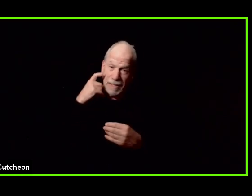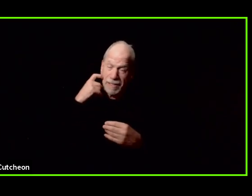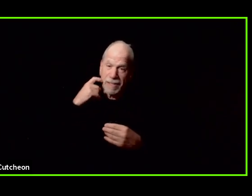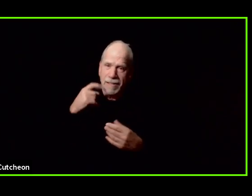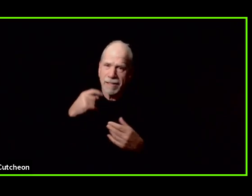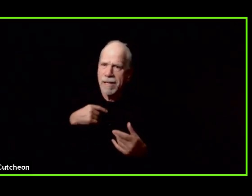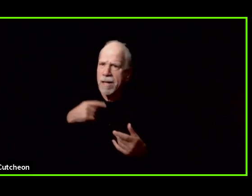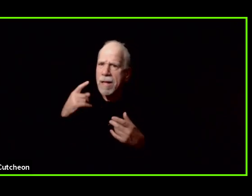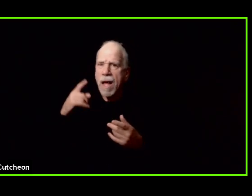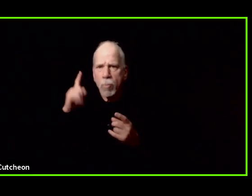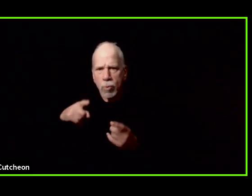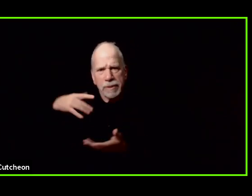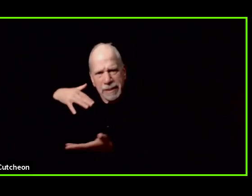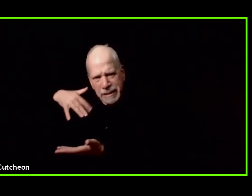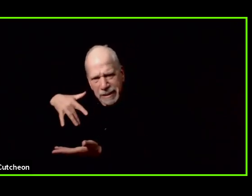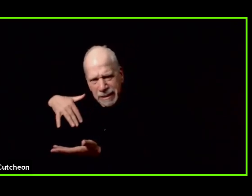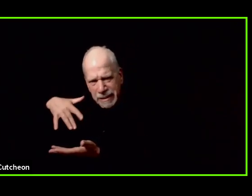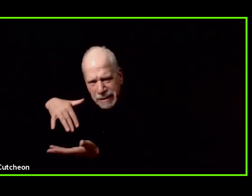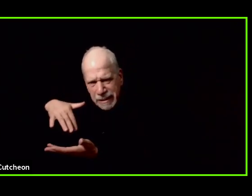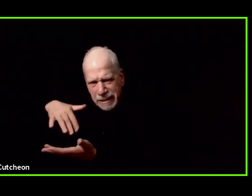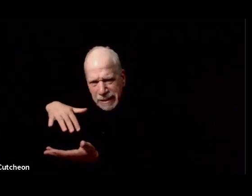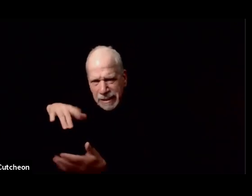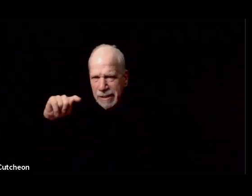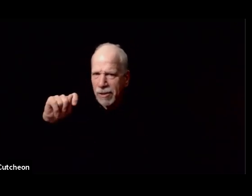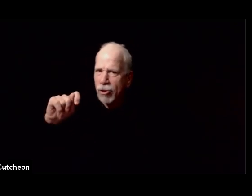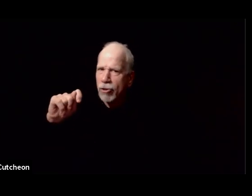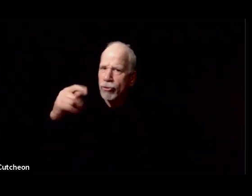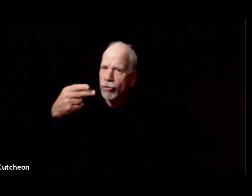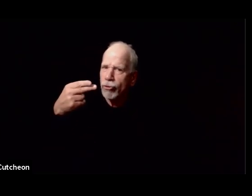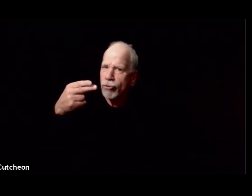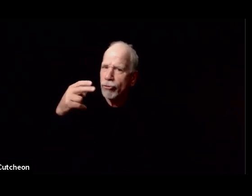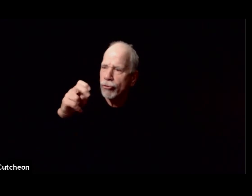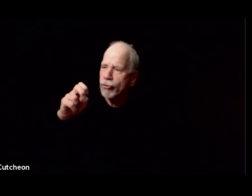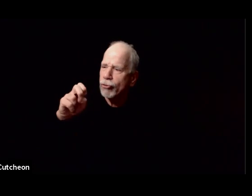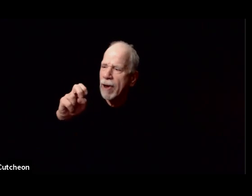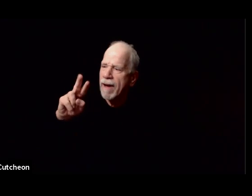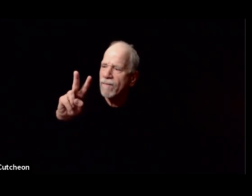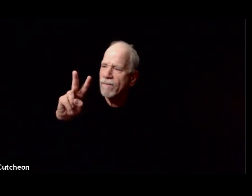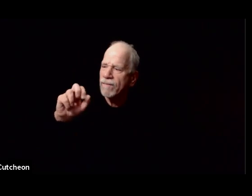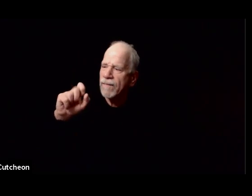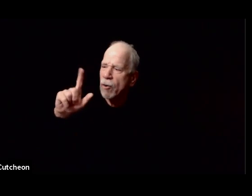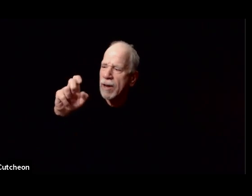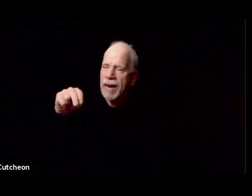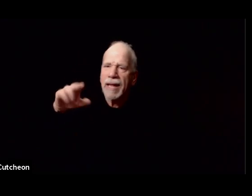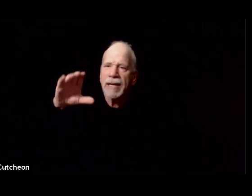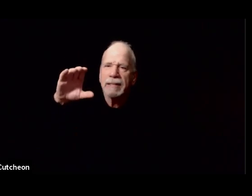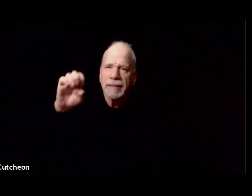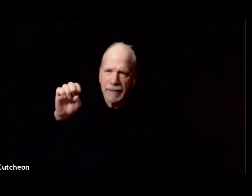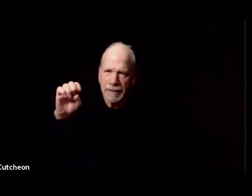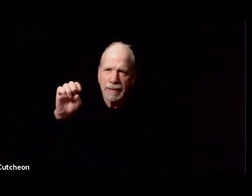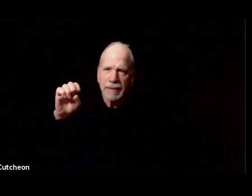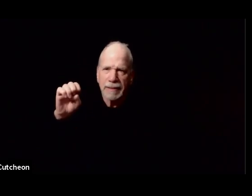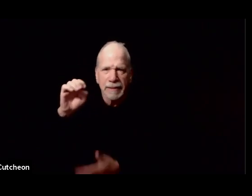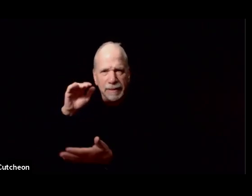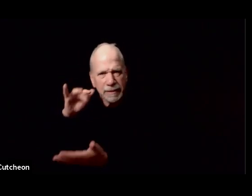as we do other group and other communities who may have had more exposure